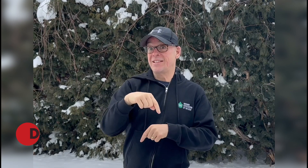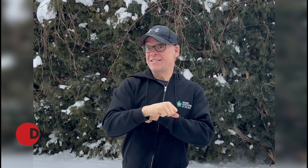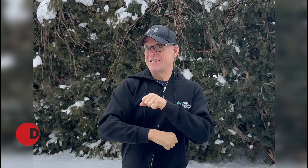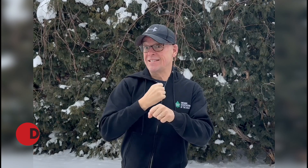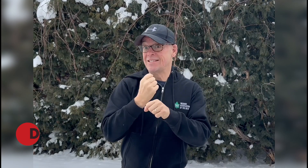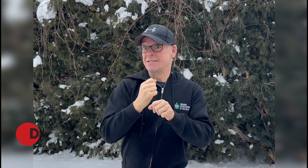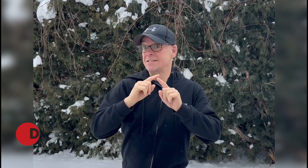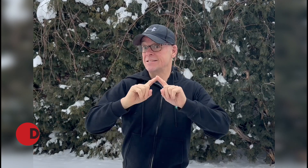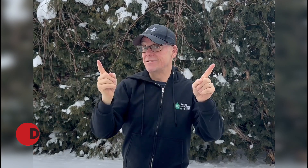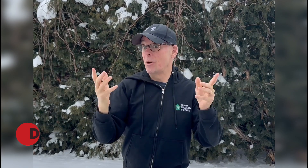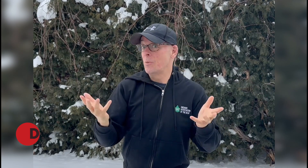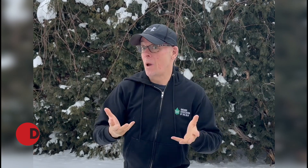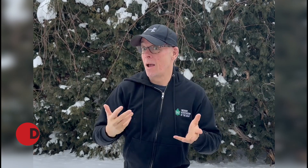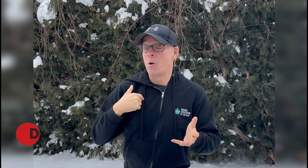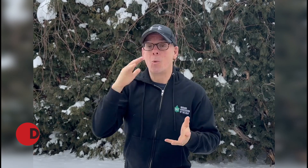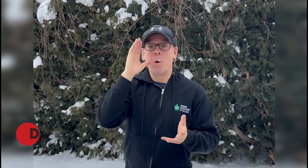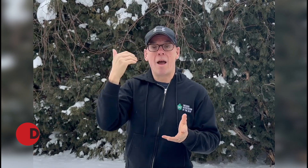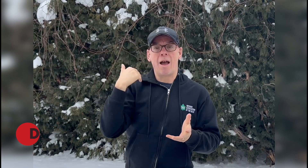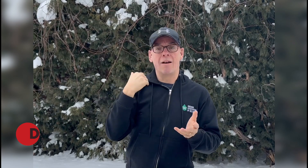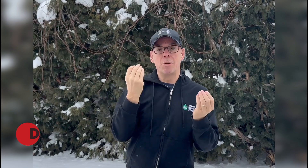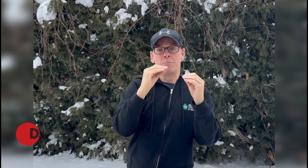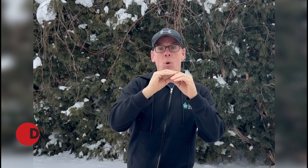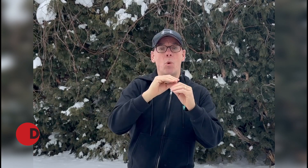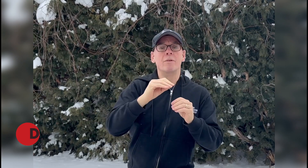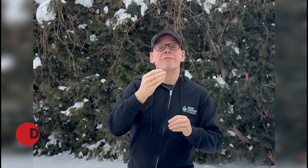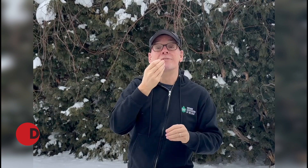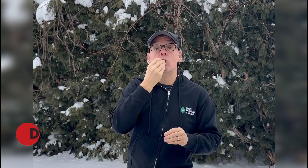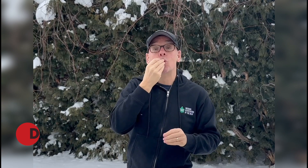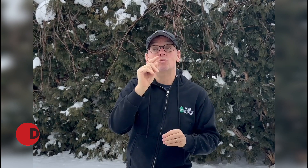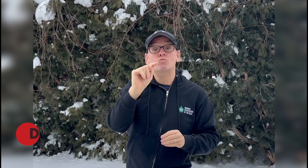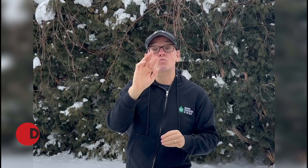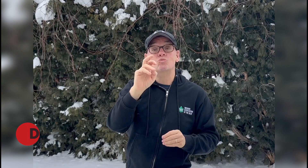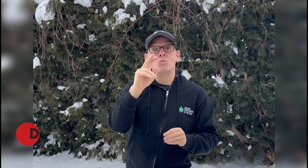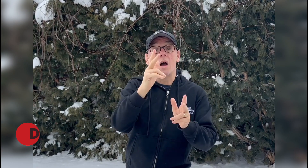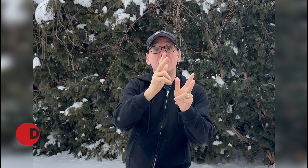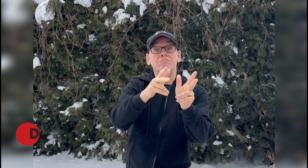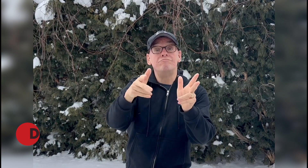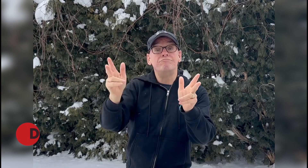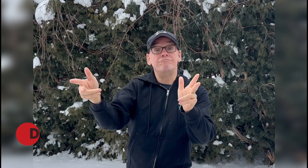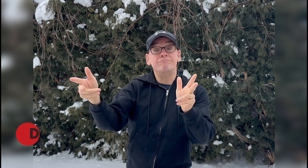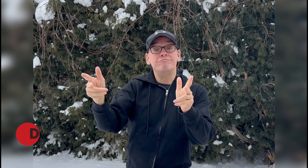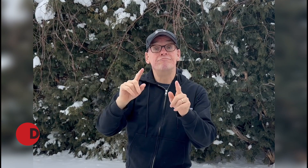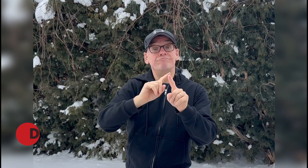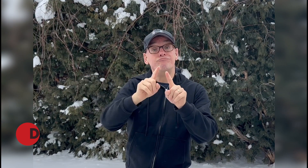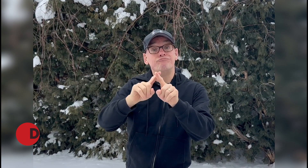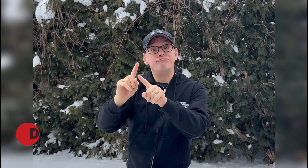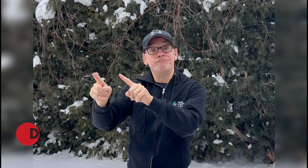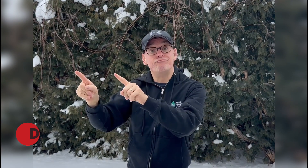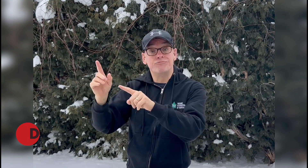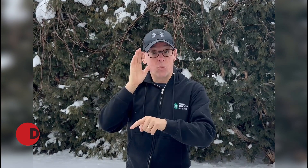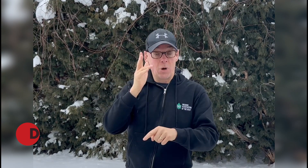This year will be different because we will have few food trucks available. We will have different options for people